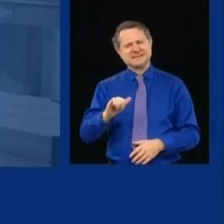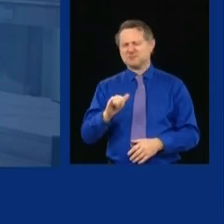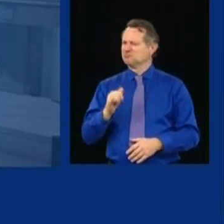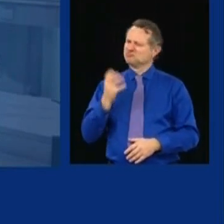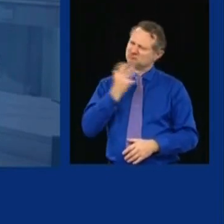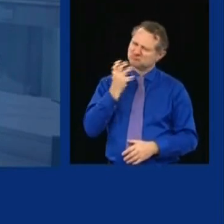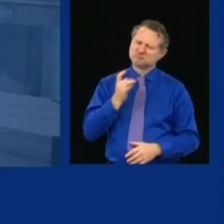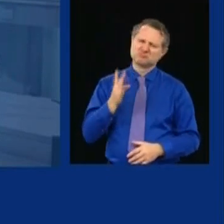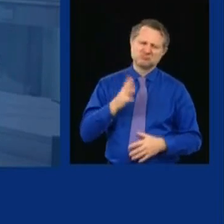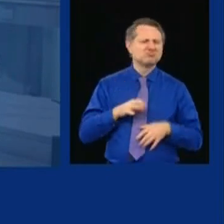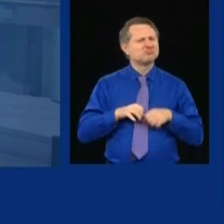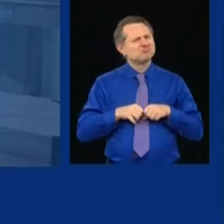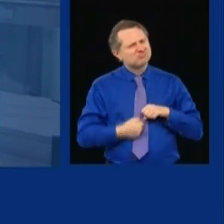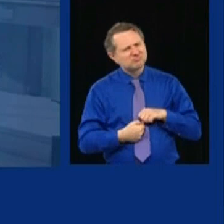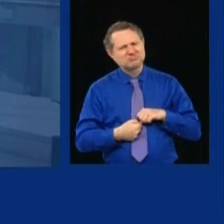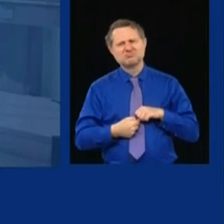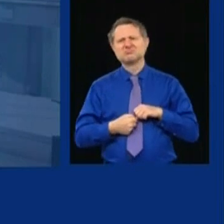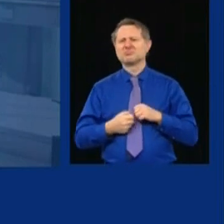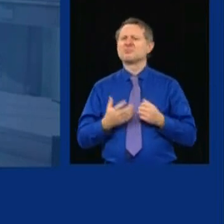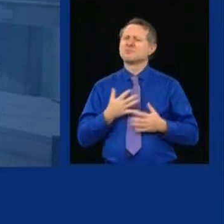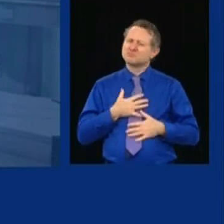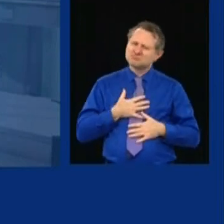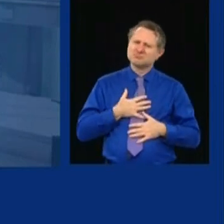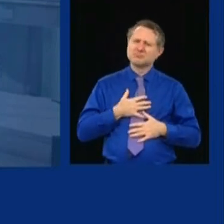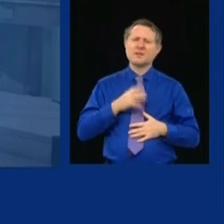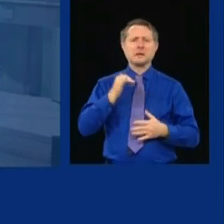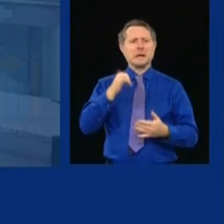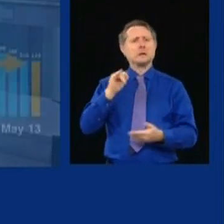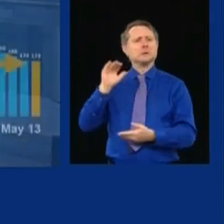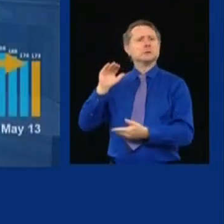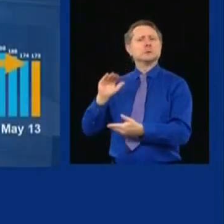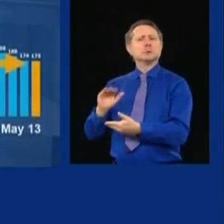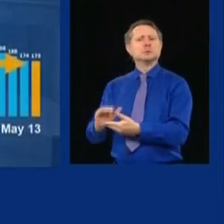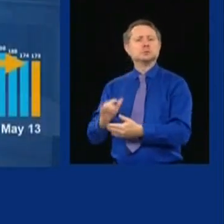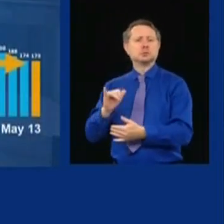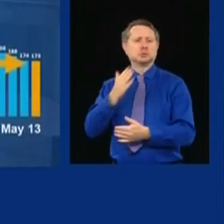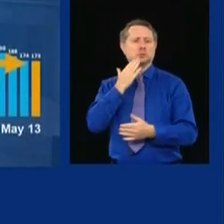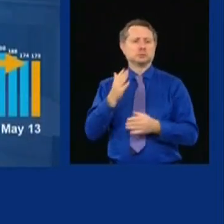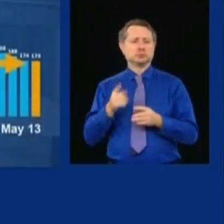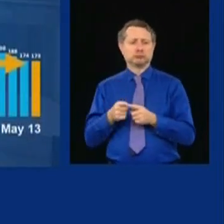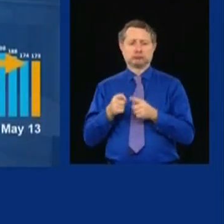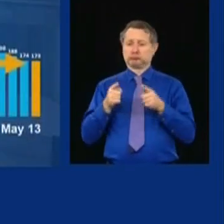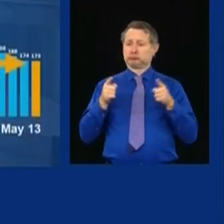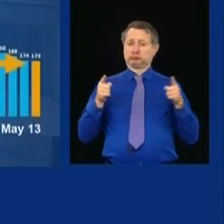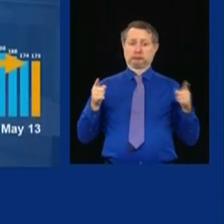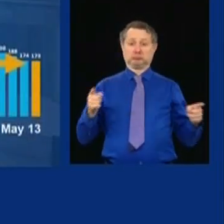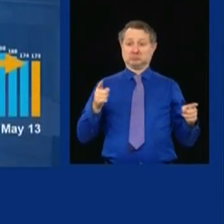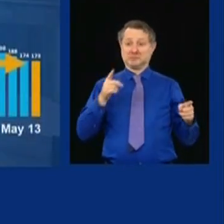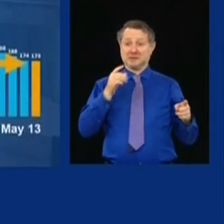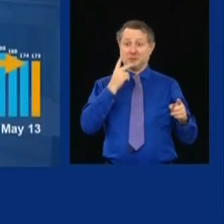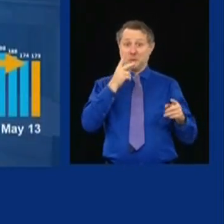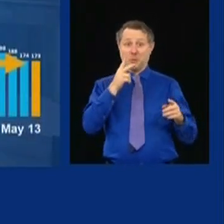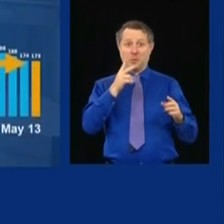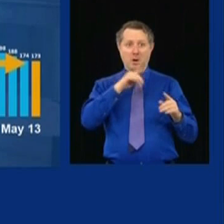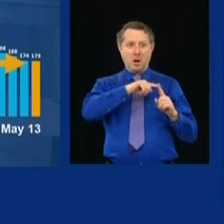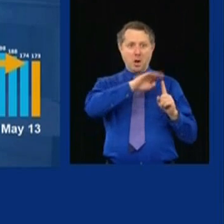WAS THE NUMBER OF LIVES LOST IS ALSO DOWN, STILL TERRIBLE AND TRAGIC. BUT HEADED IN THE RIGHT DIRECTION.